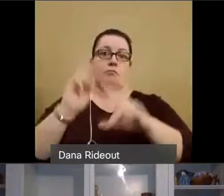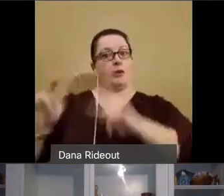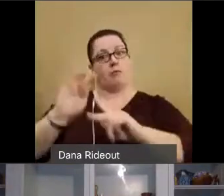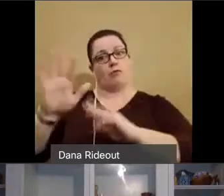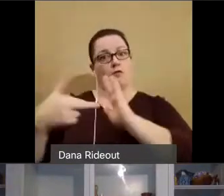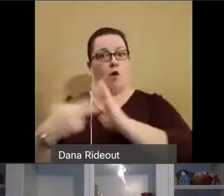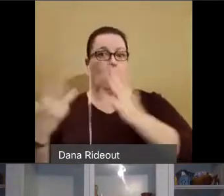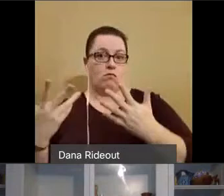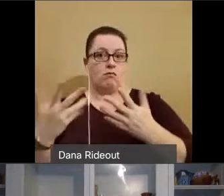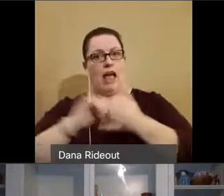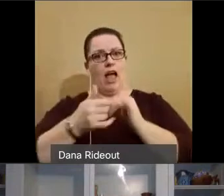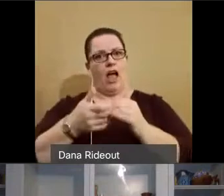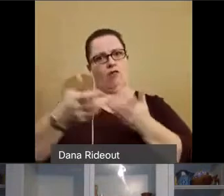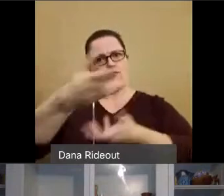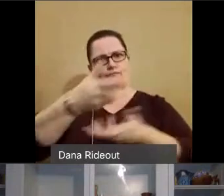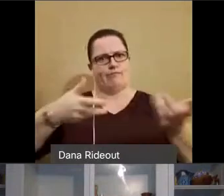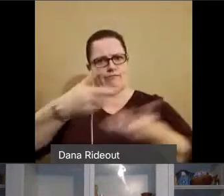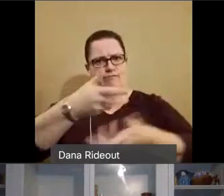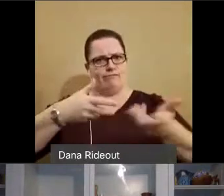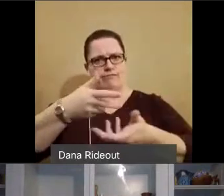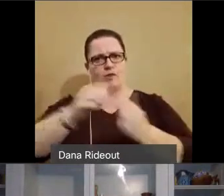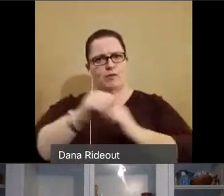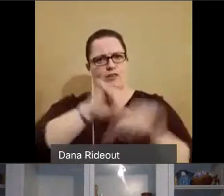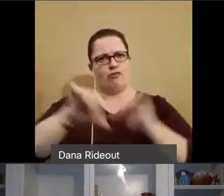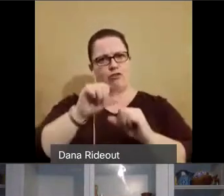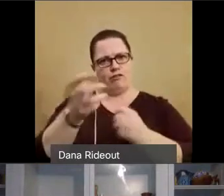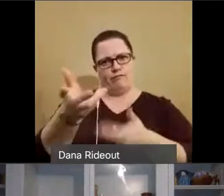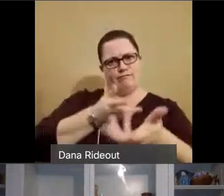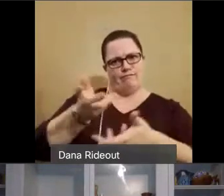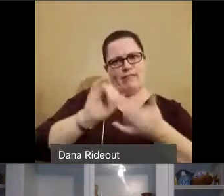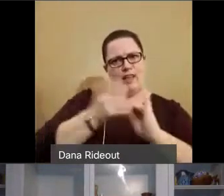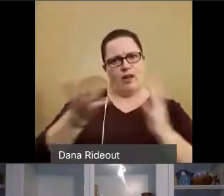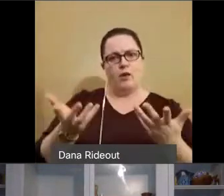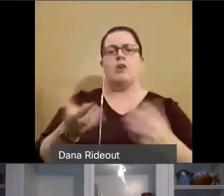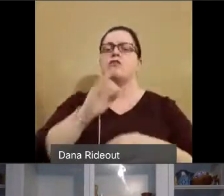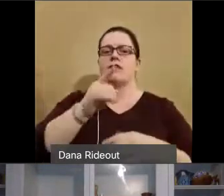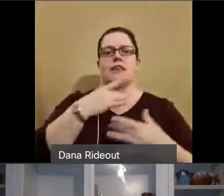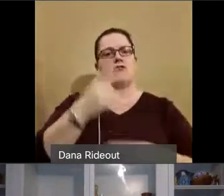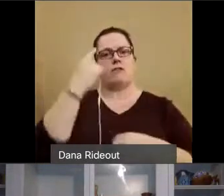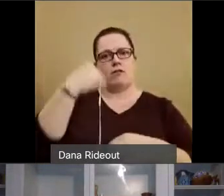And the thing that's been interesting, and sort of doing this reading and thinking about it for me, has been that.